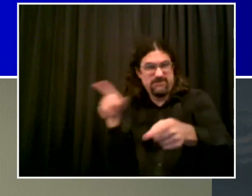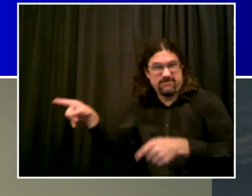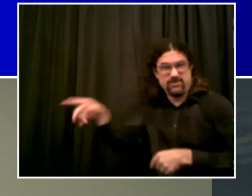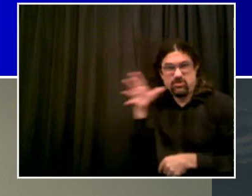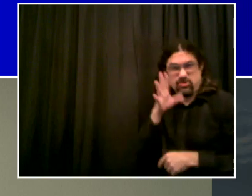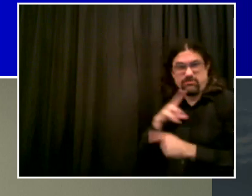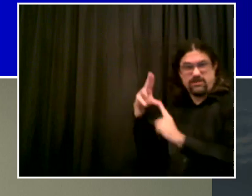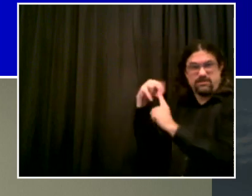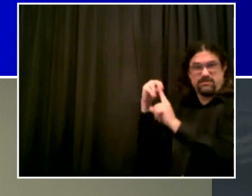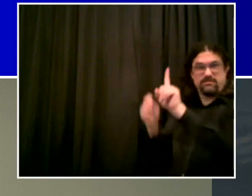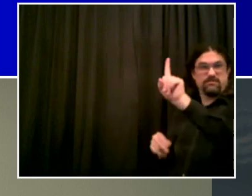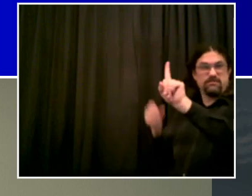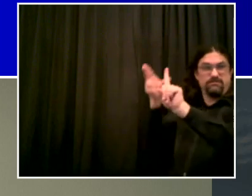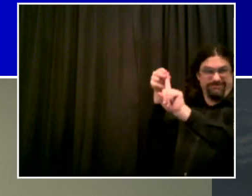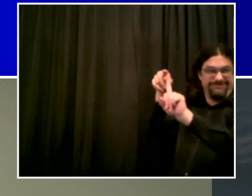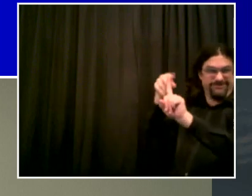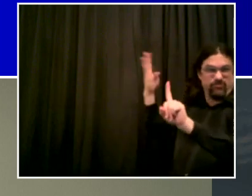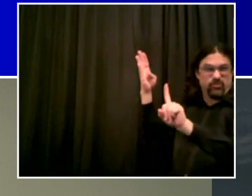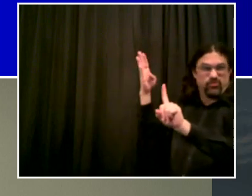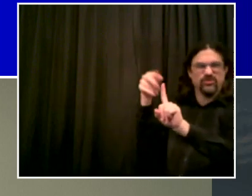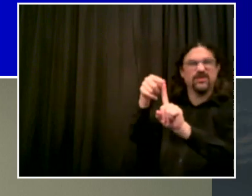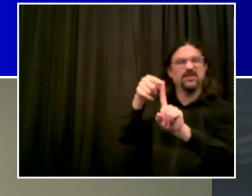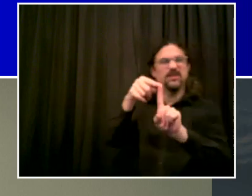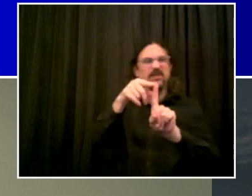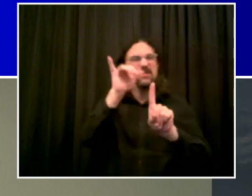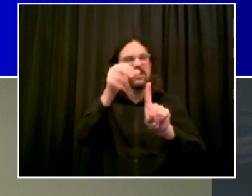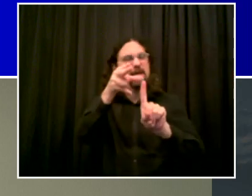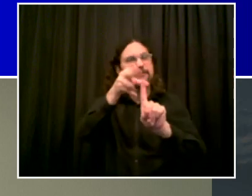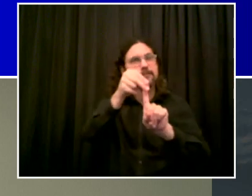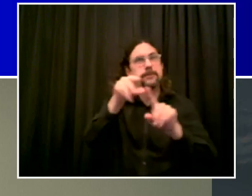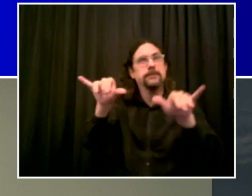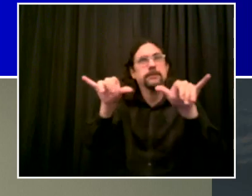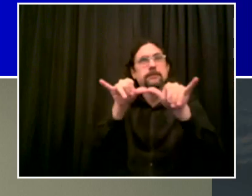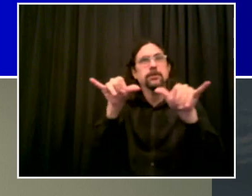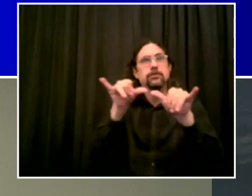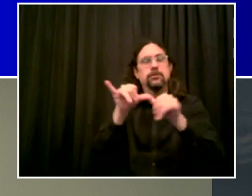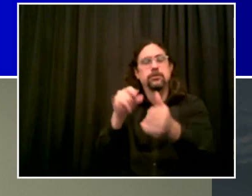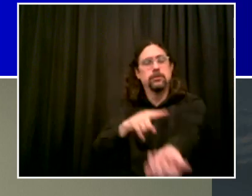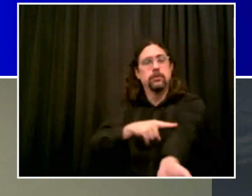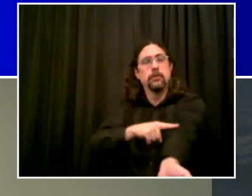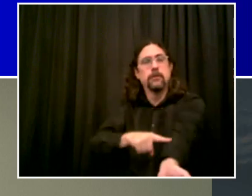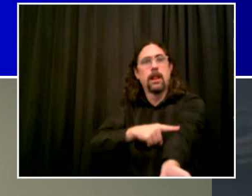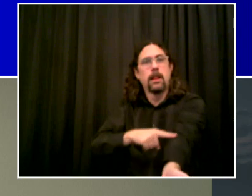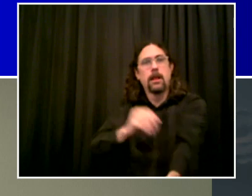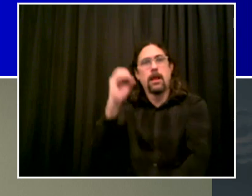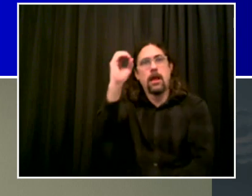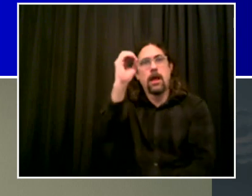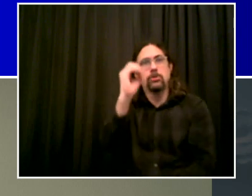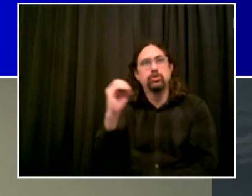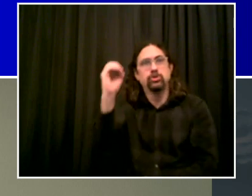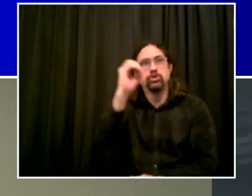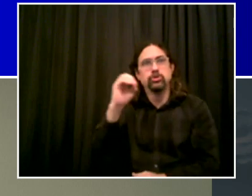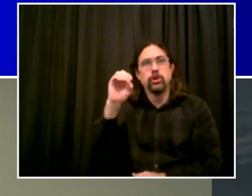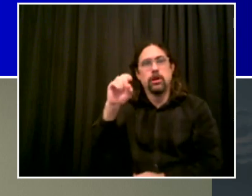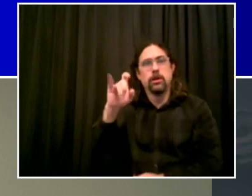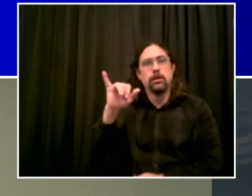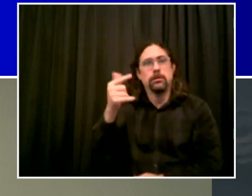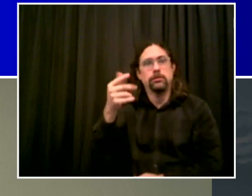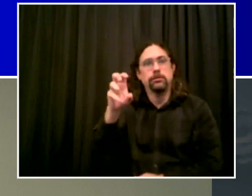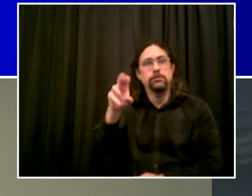YOUR PULSE RATE